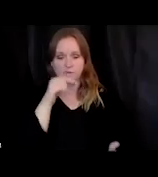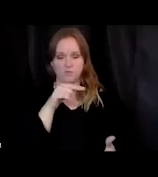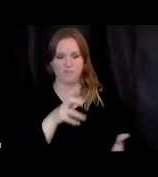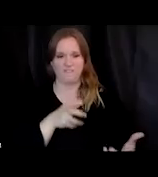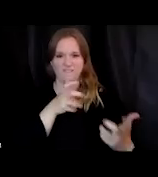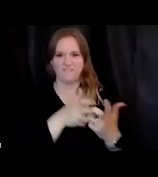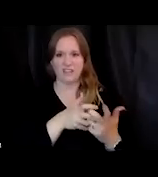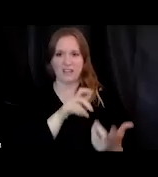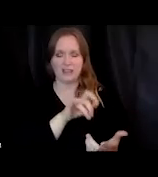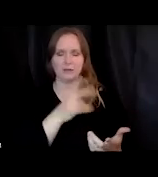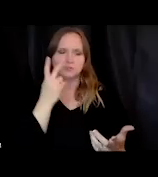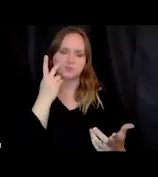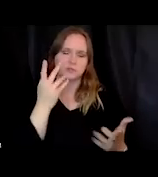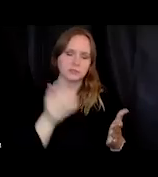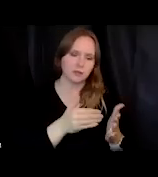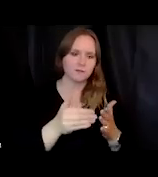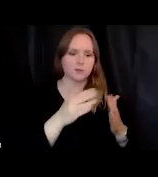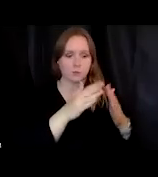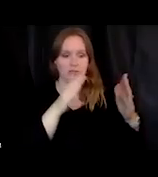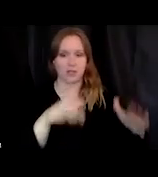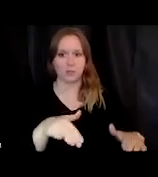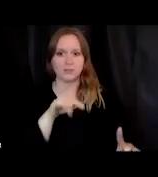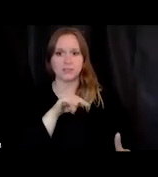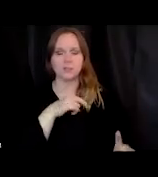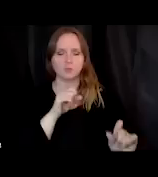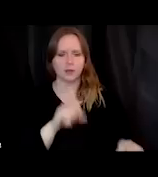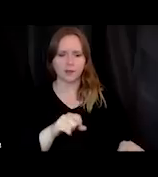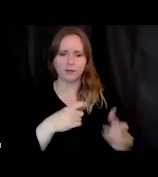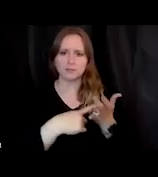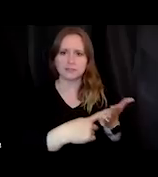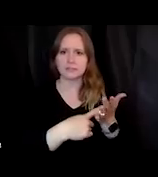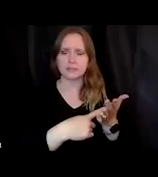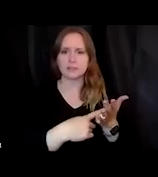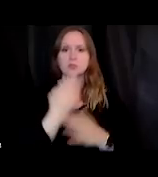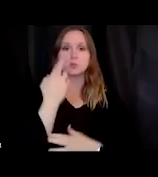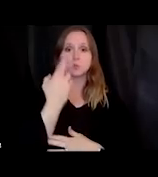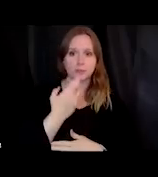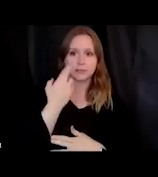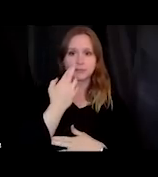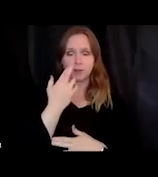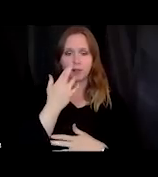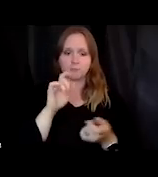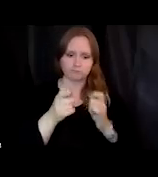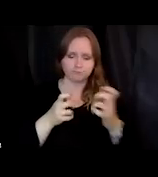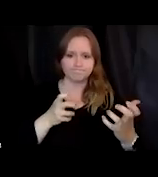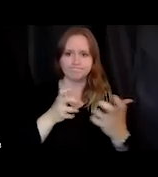with housing we can discuss reasonable accommodation and if you're someone that's working with a tenant